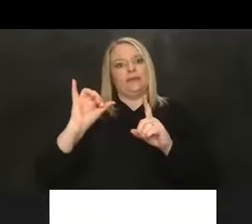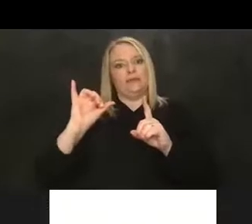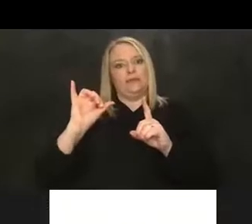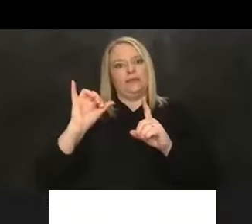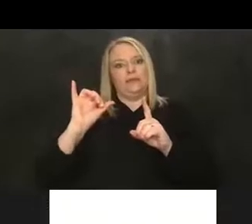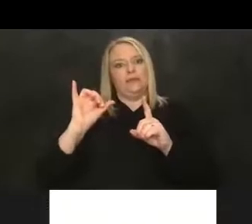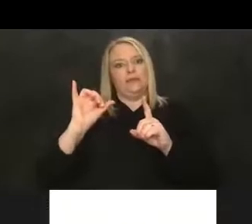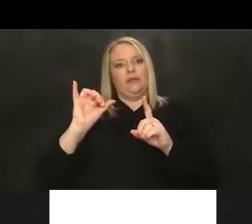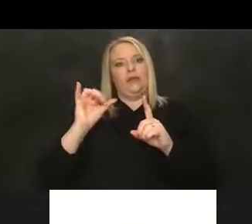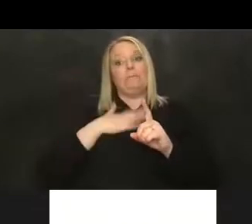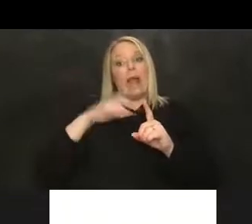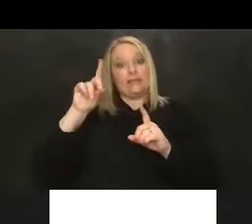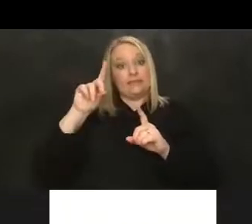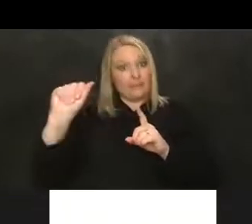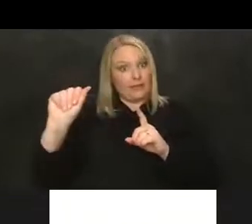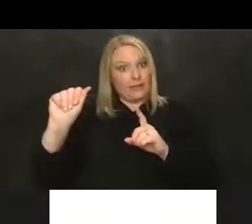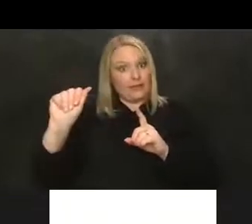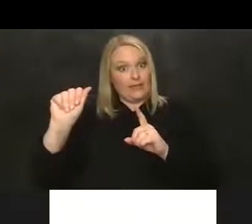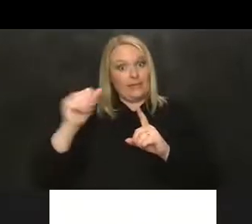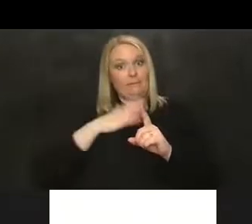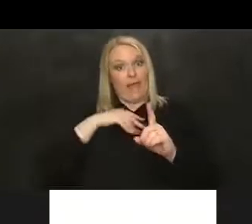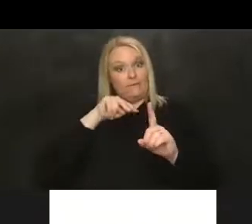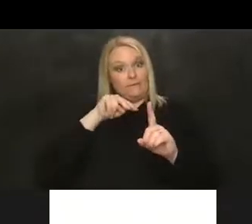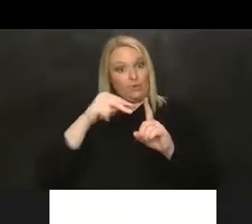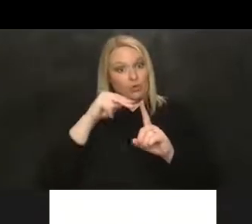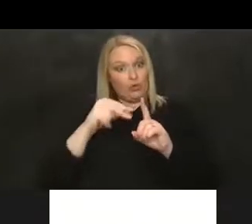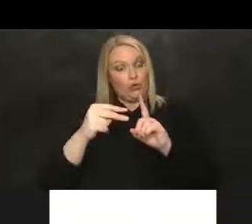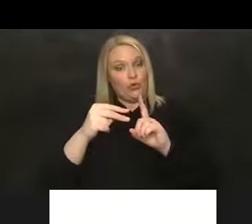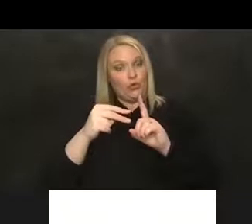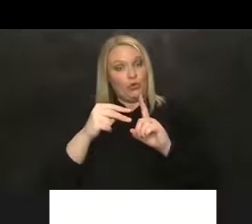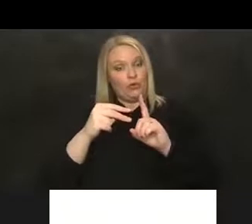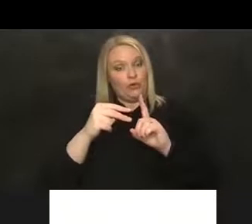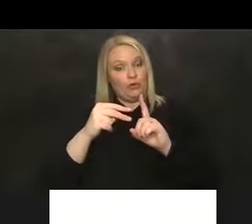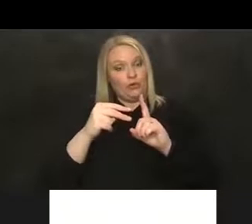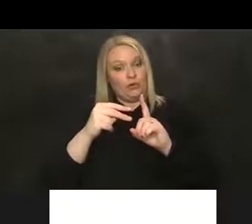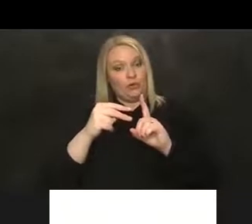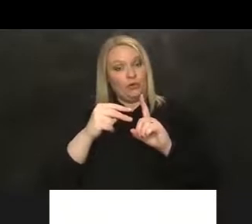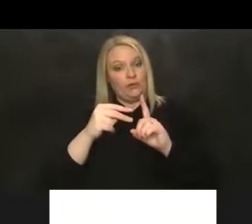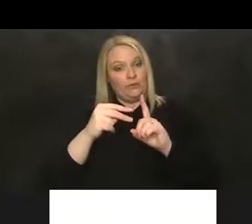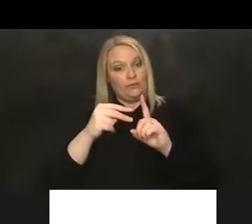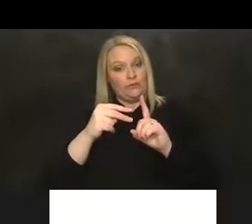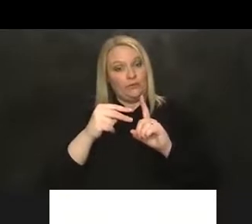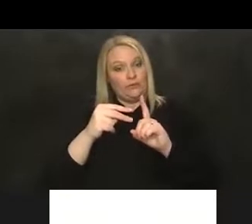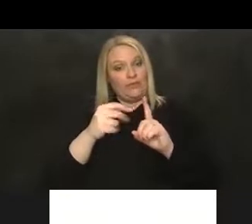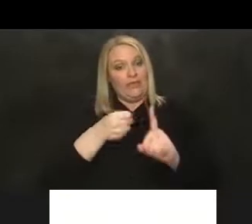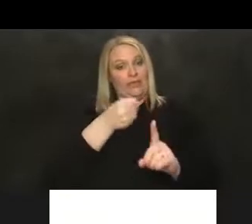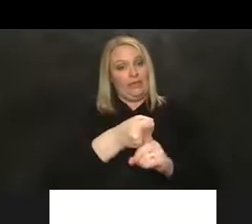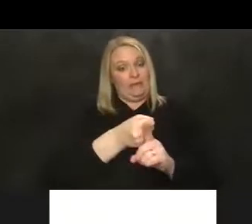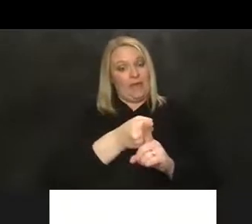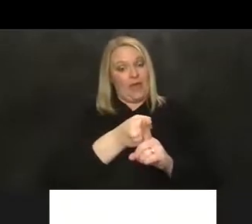my disability and the way I see the world has shaped the kind of art that I search for,